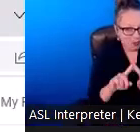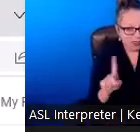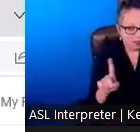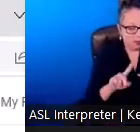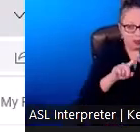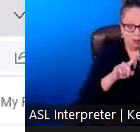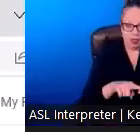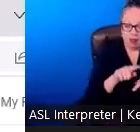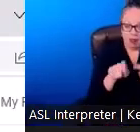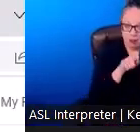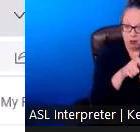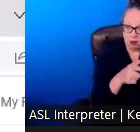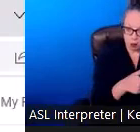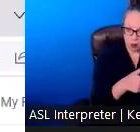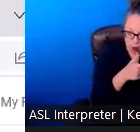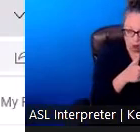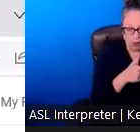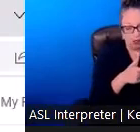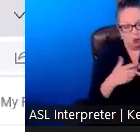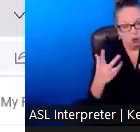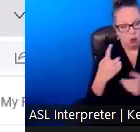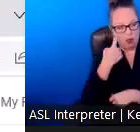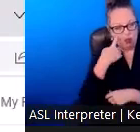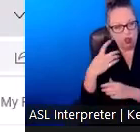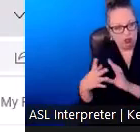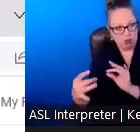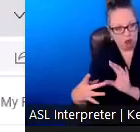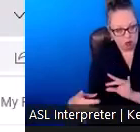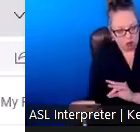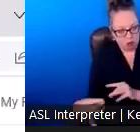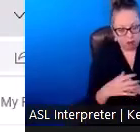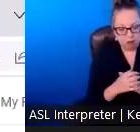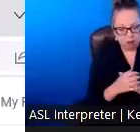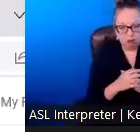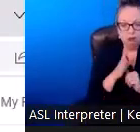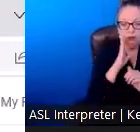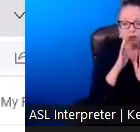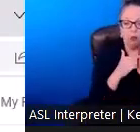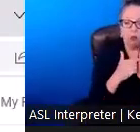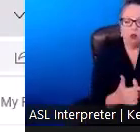requirements Jackie reviewed for us, I’m just going to demonstrate how to generally